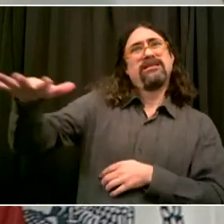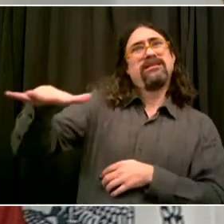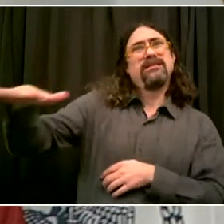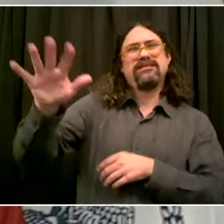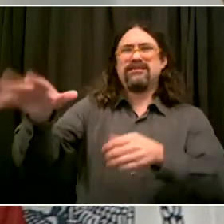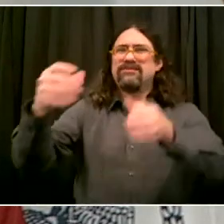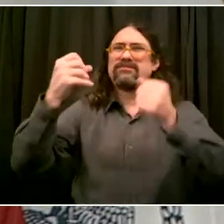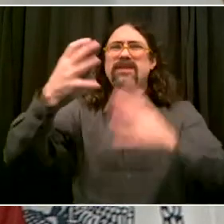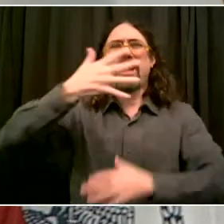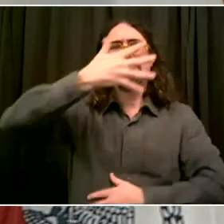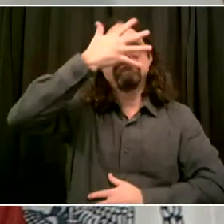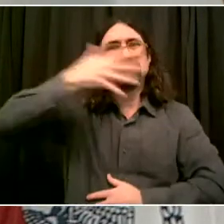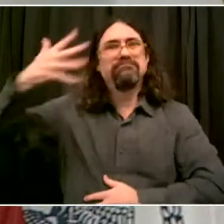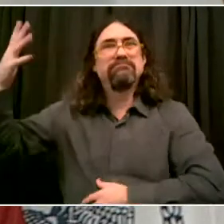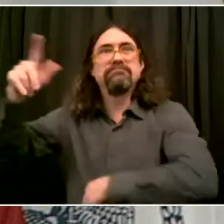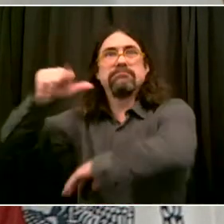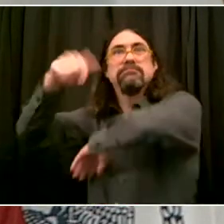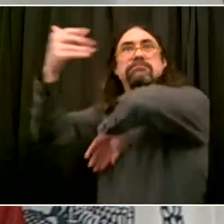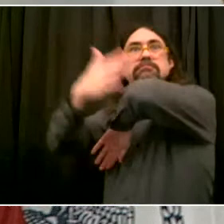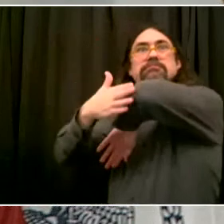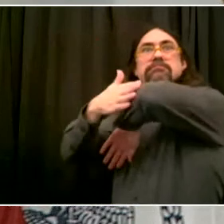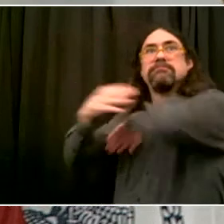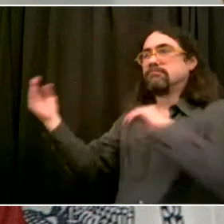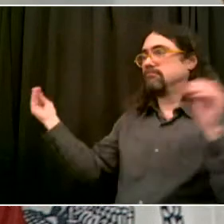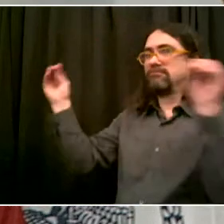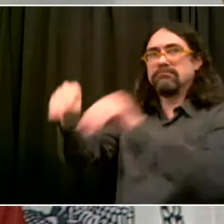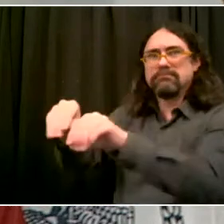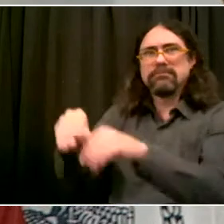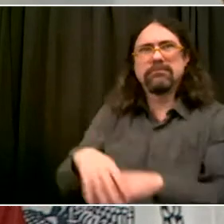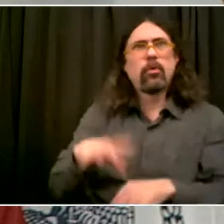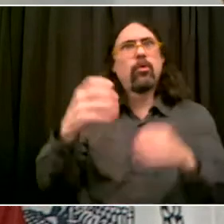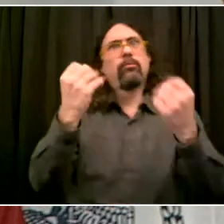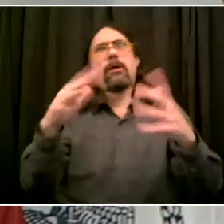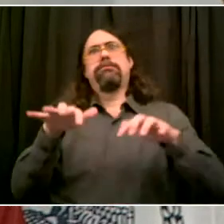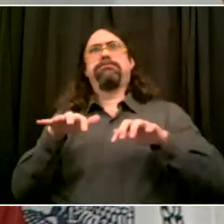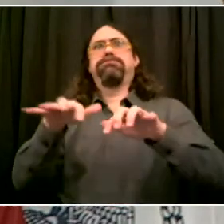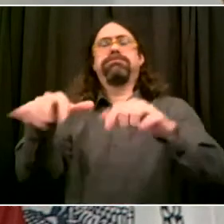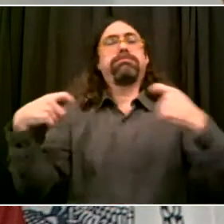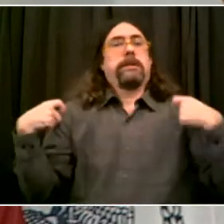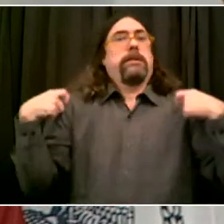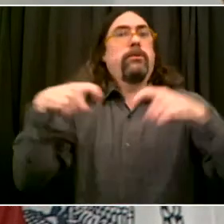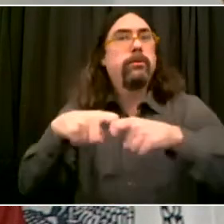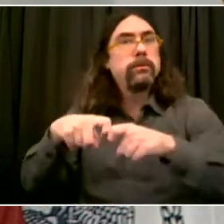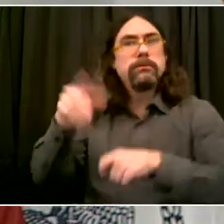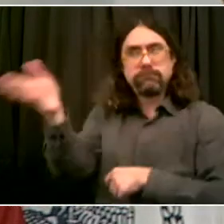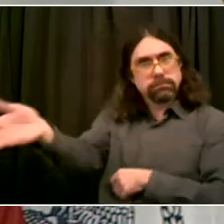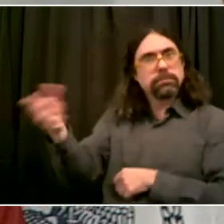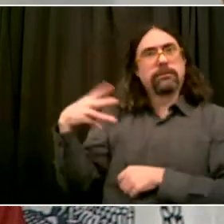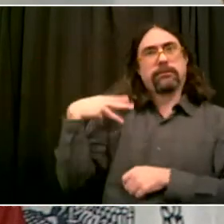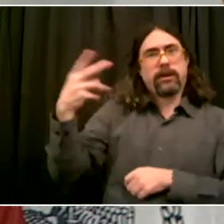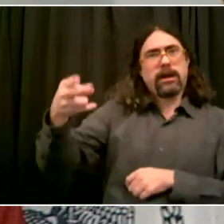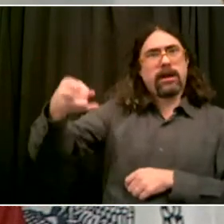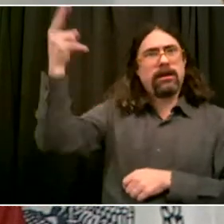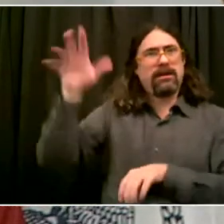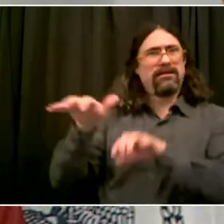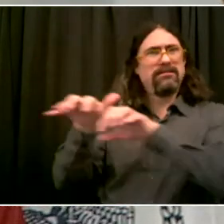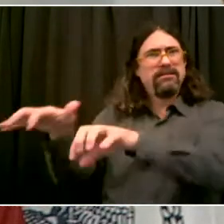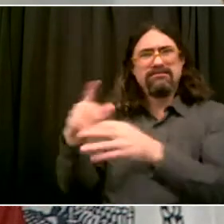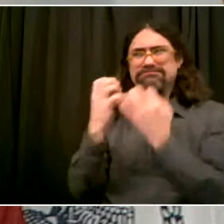LATINO, THAT WAS ONE OF THE BASE PLACES THAT BORE